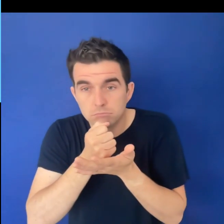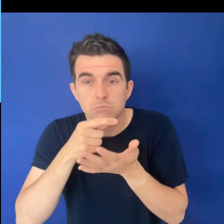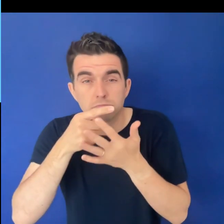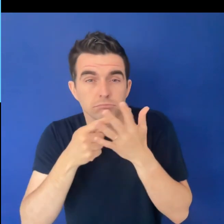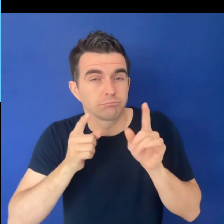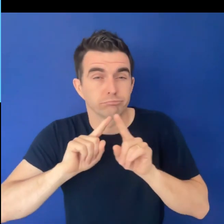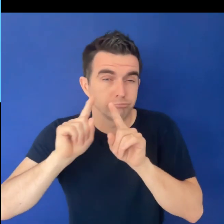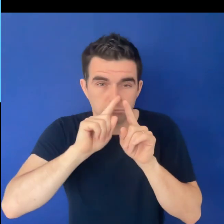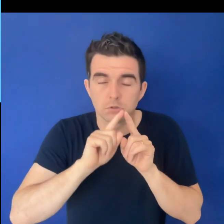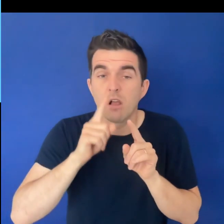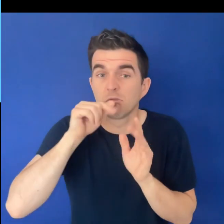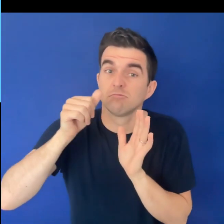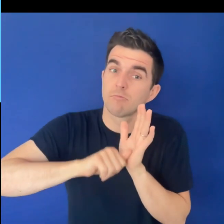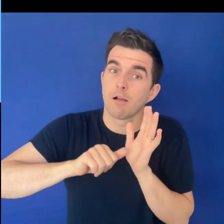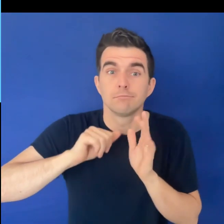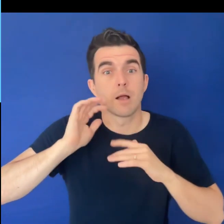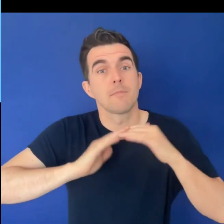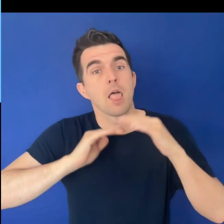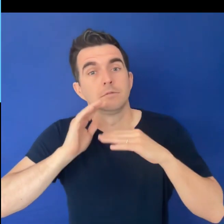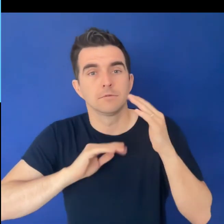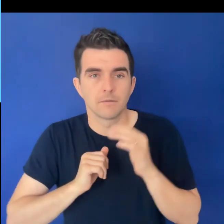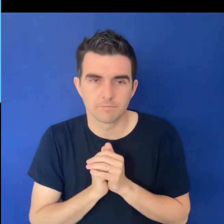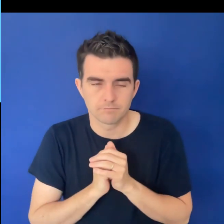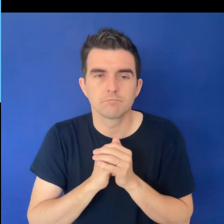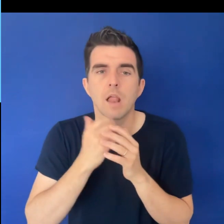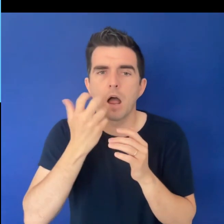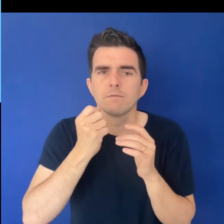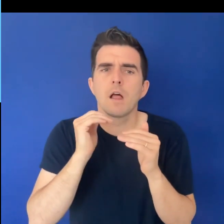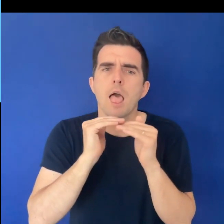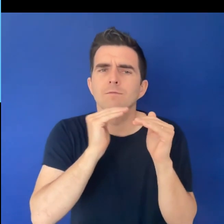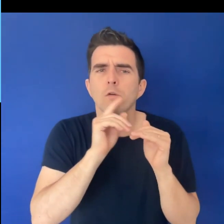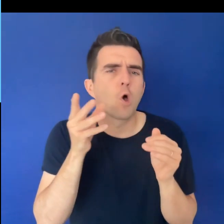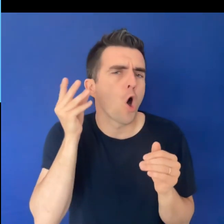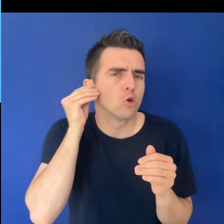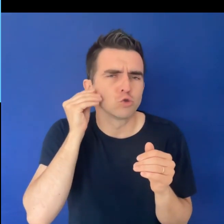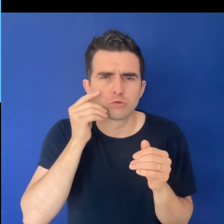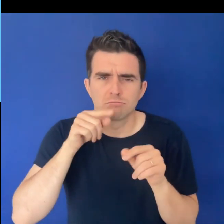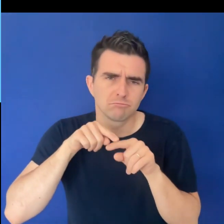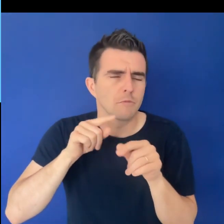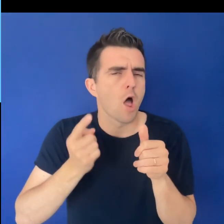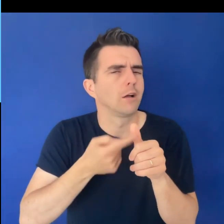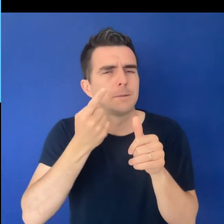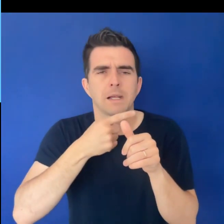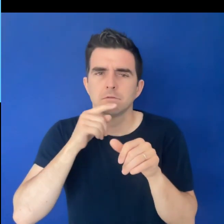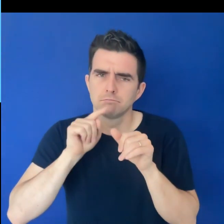Start Building. Level audio descriptions start automatically on level load,